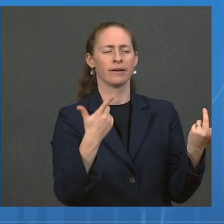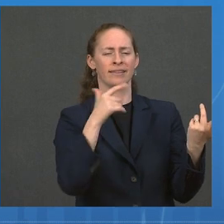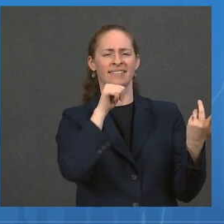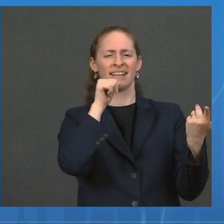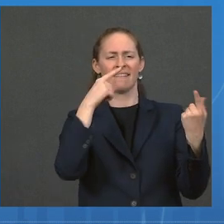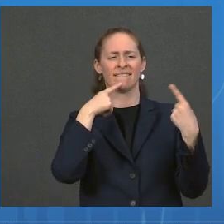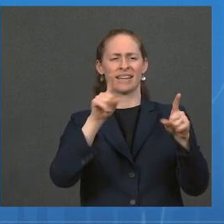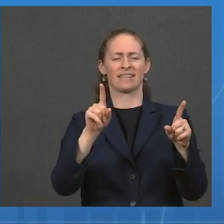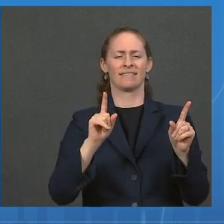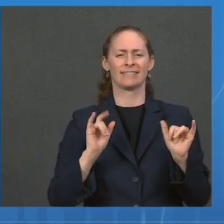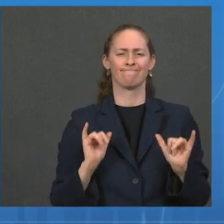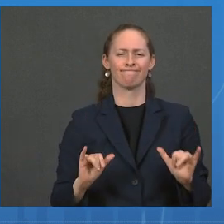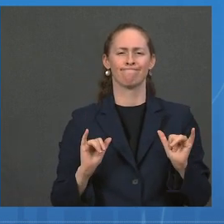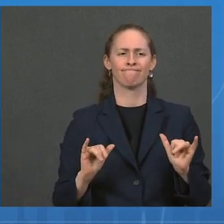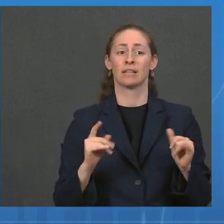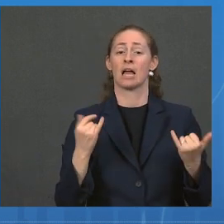And this will enable us to be ready for kids.